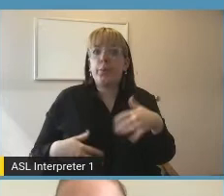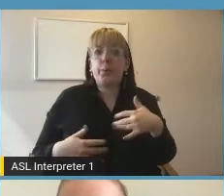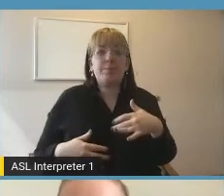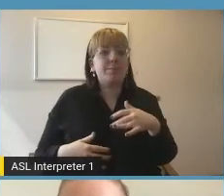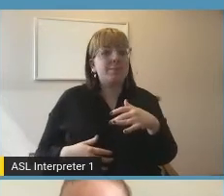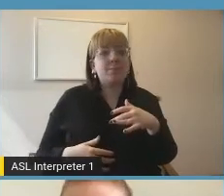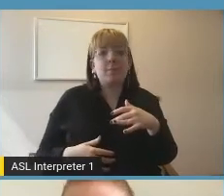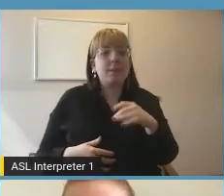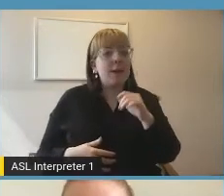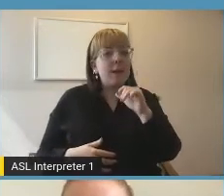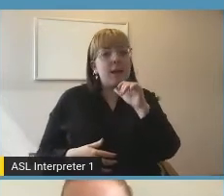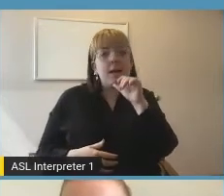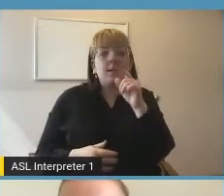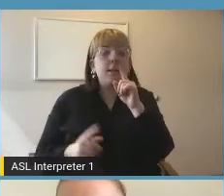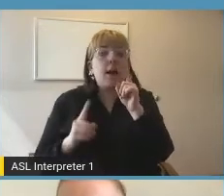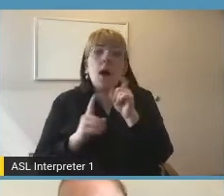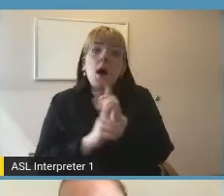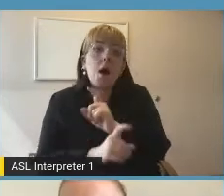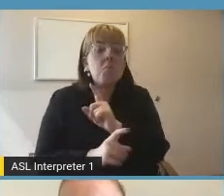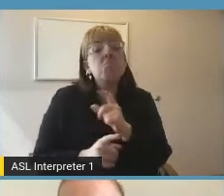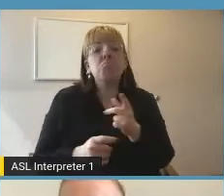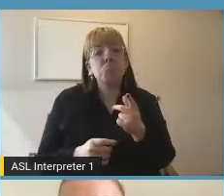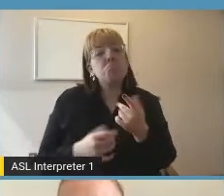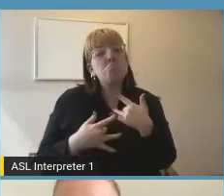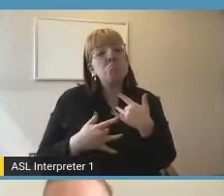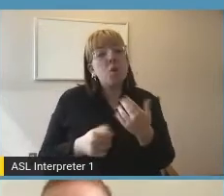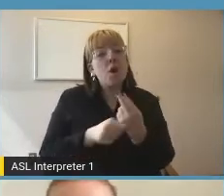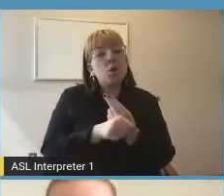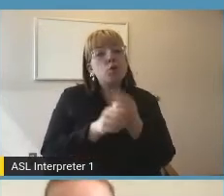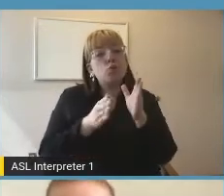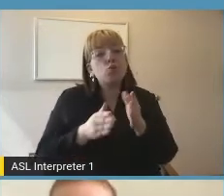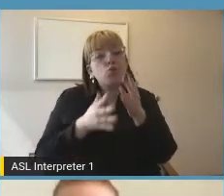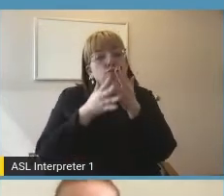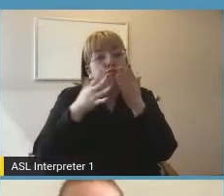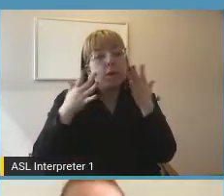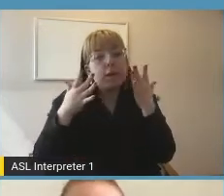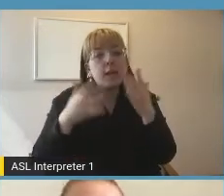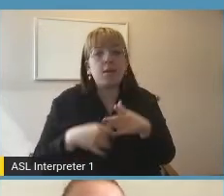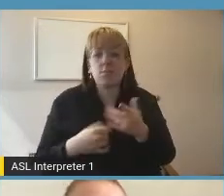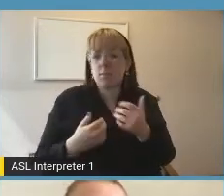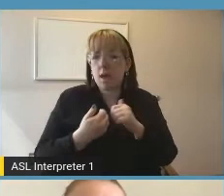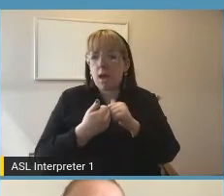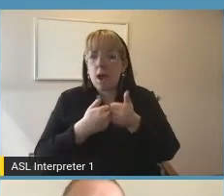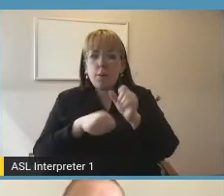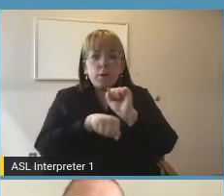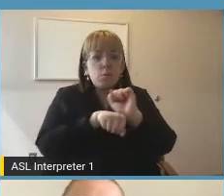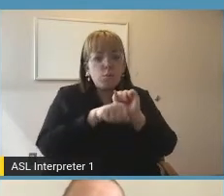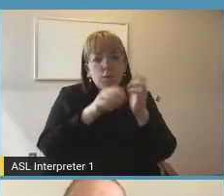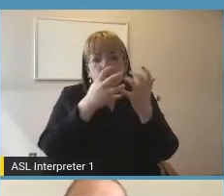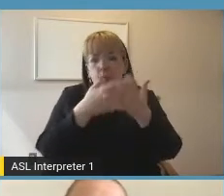to figure out and learn. But getting your workflow correct is where you will prevent